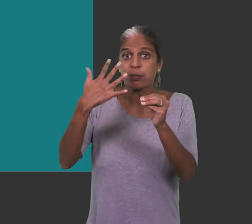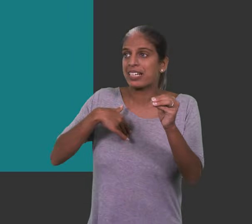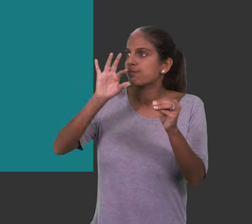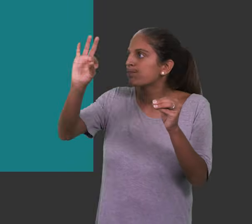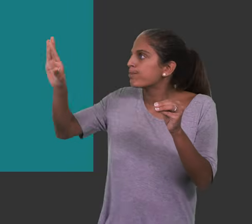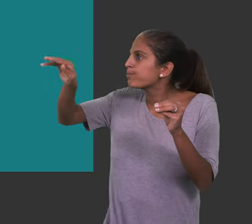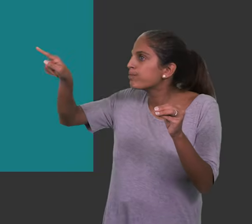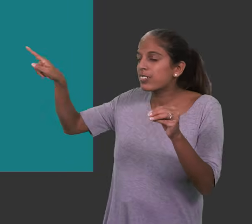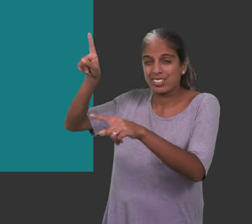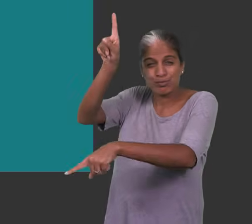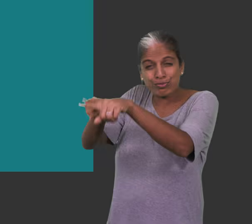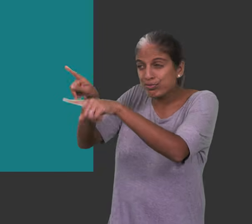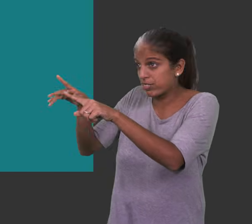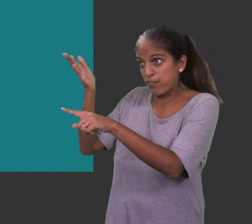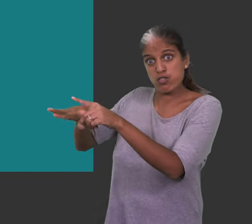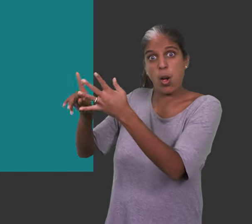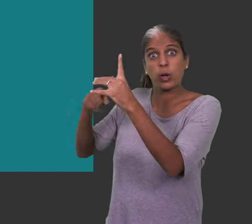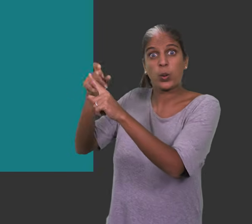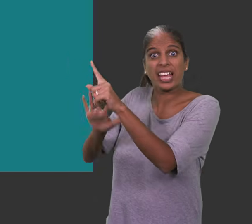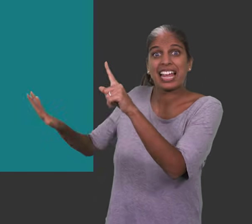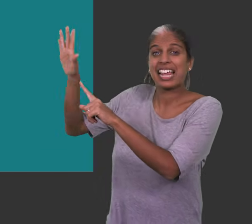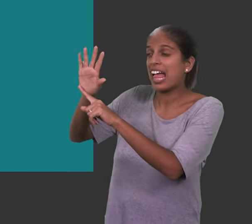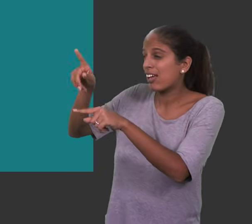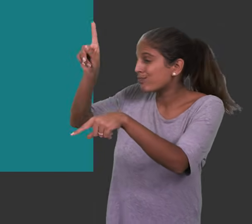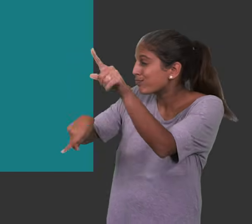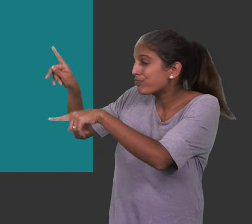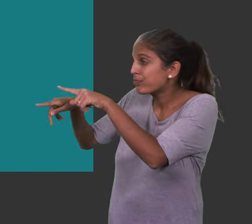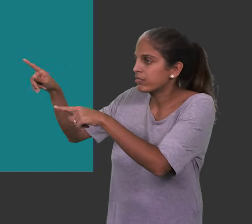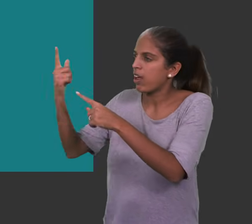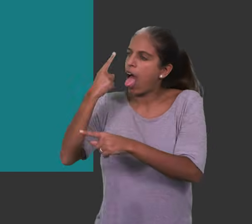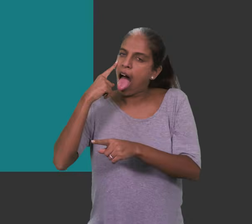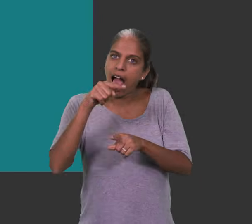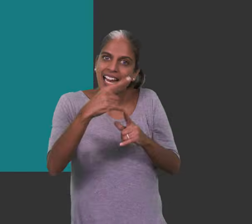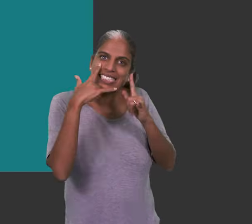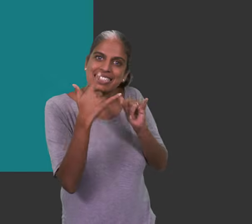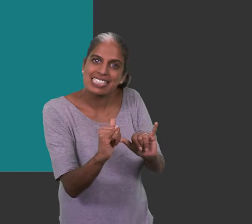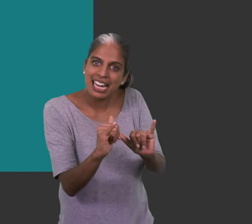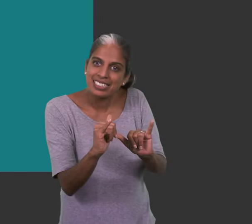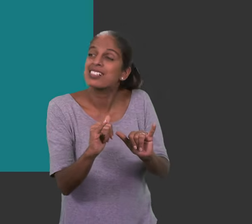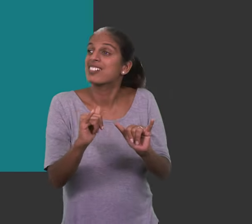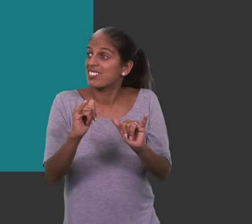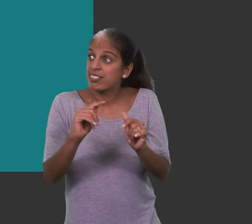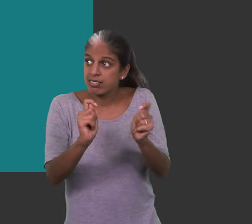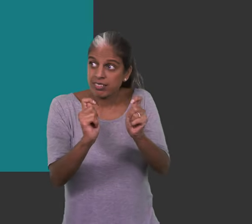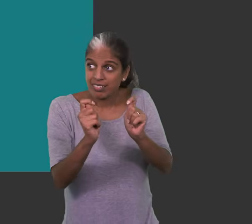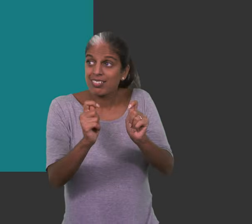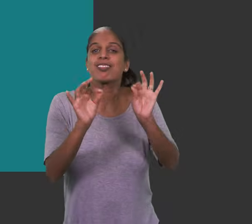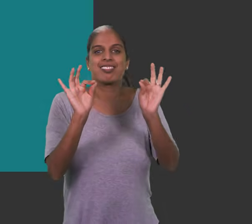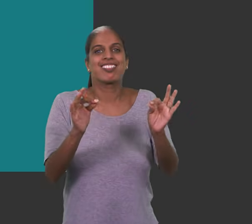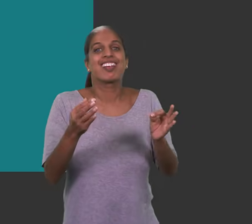a wide range of people who represent the diversity of the United Kingdom. So, you’re are as likely to do just as well in the test as anyone else,